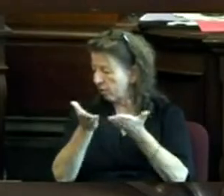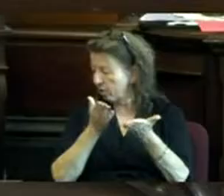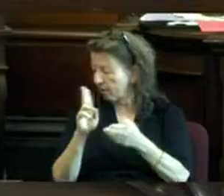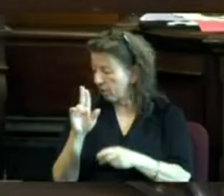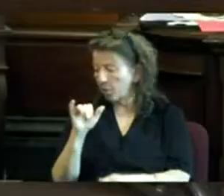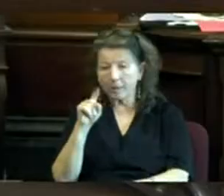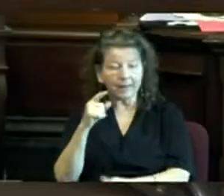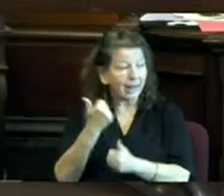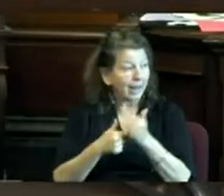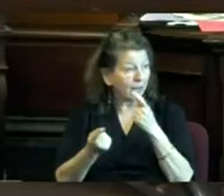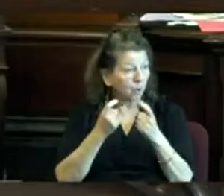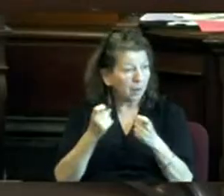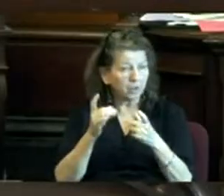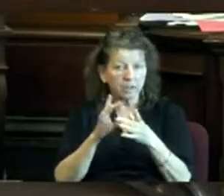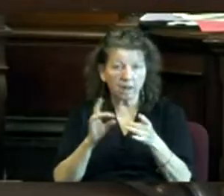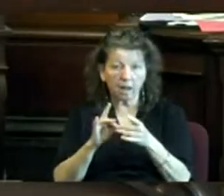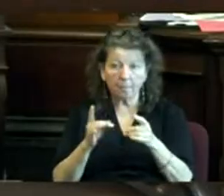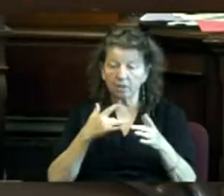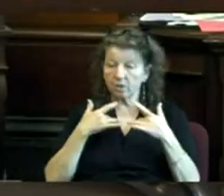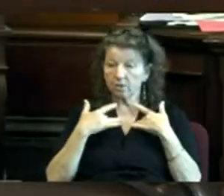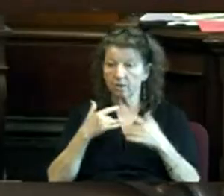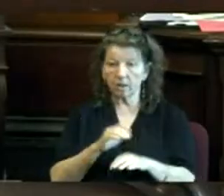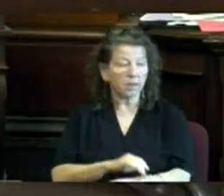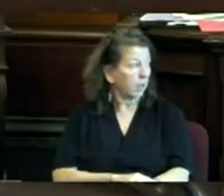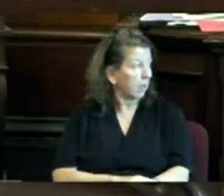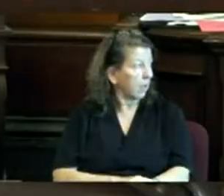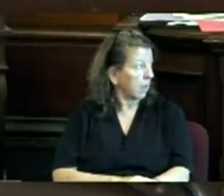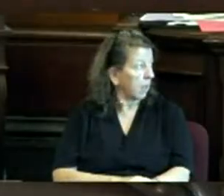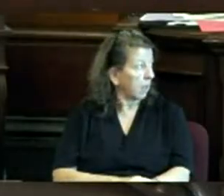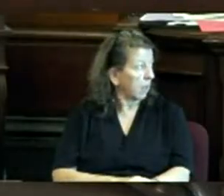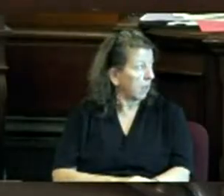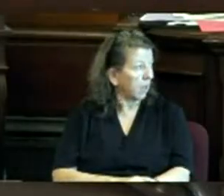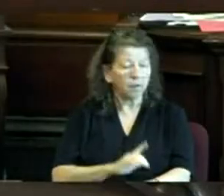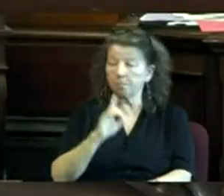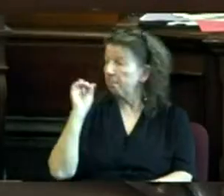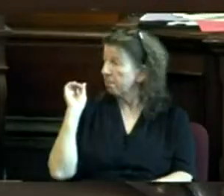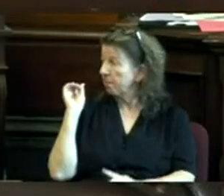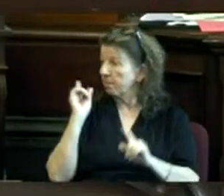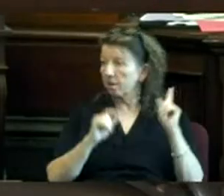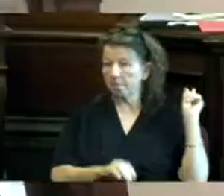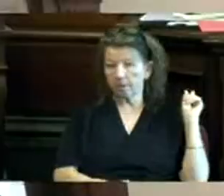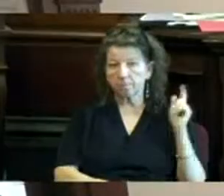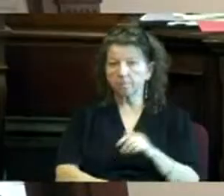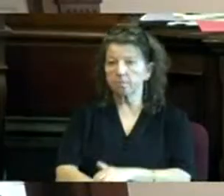agreement related to peer navigators for the Crisis Intervention Service Unit. Any